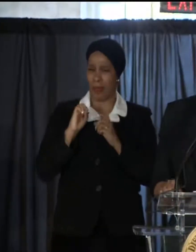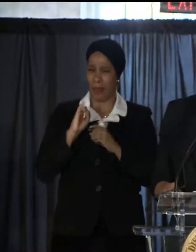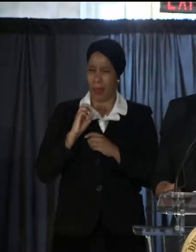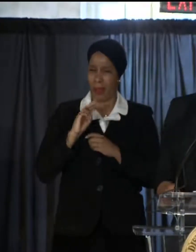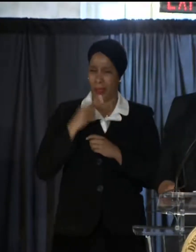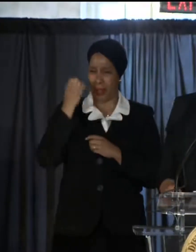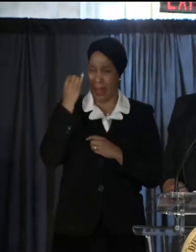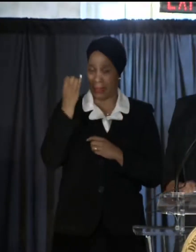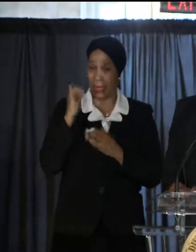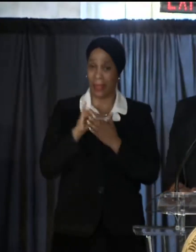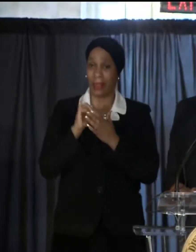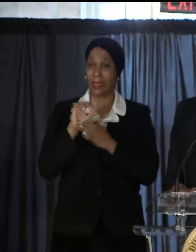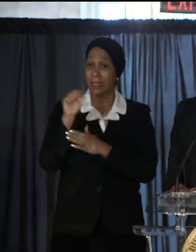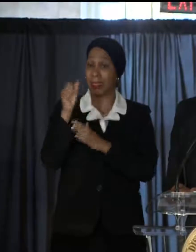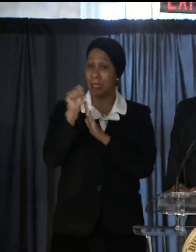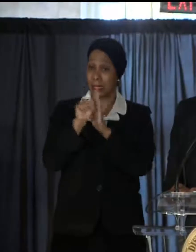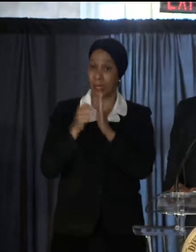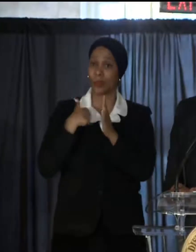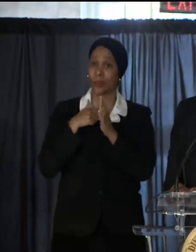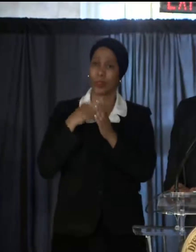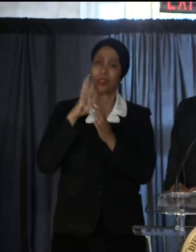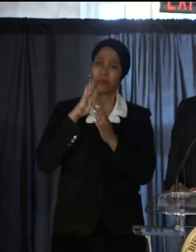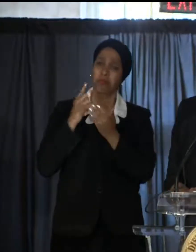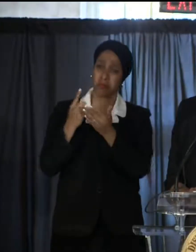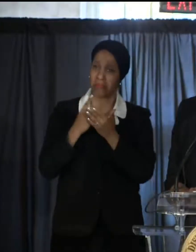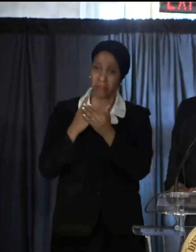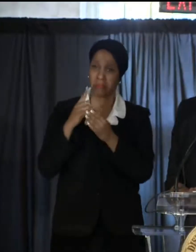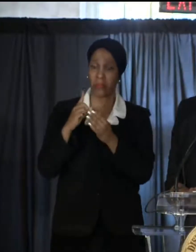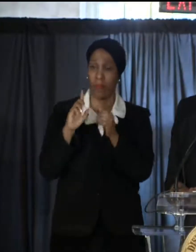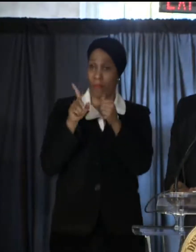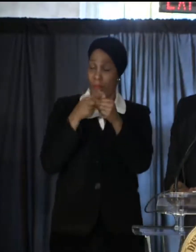THAT THESE ARE THE TEN STATES WE SHOULD TALK TO FIRST.